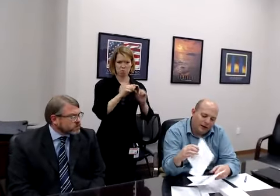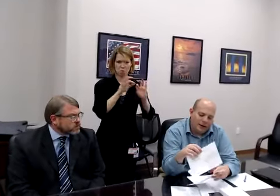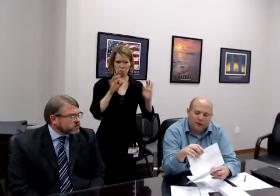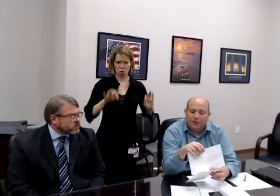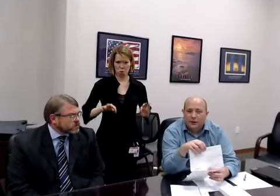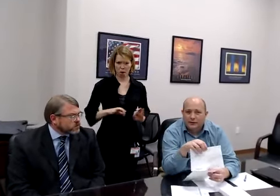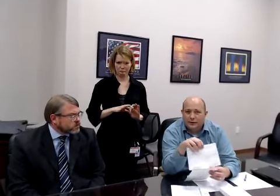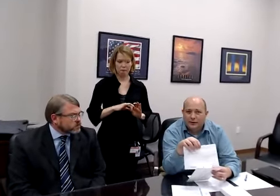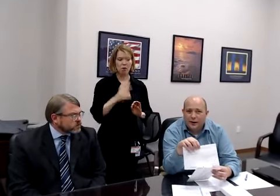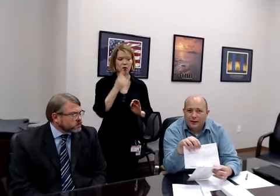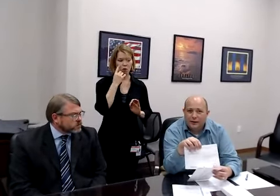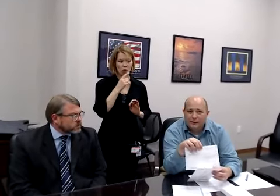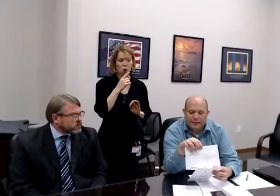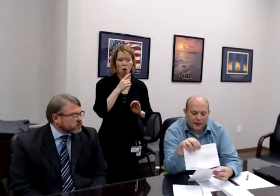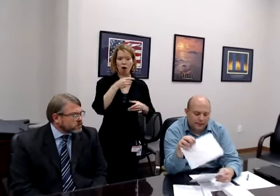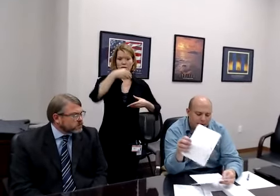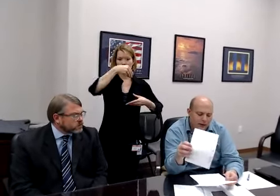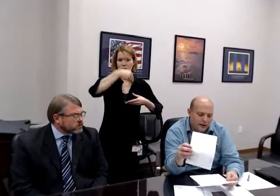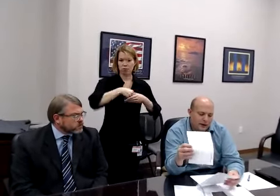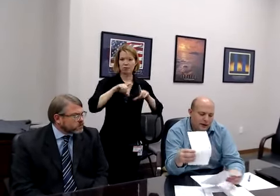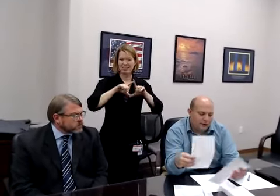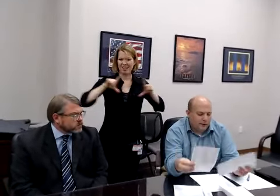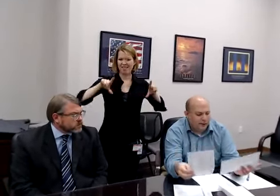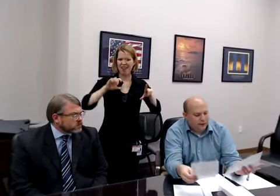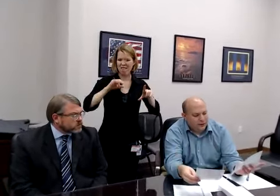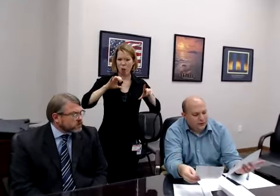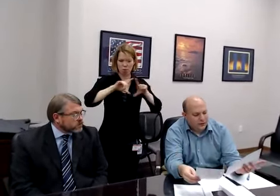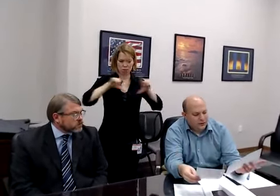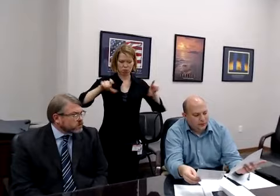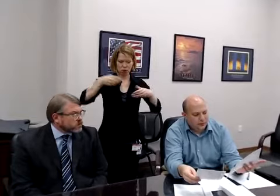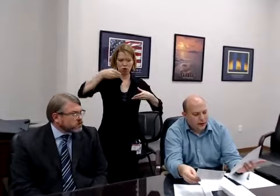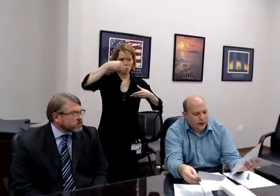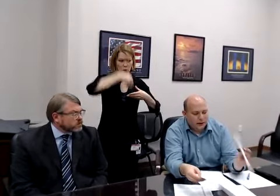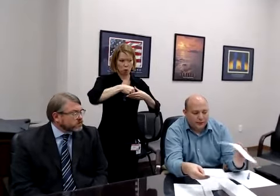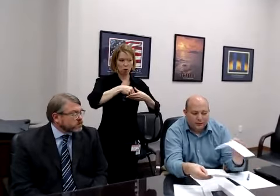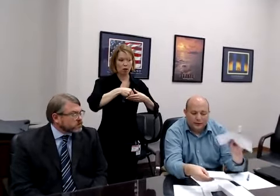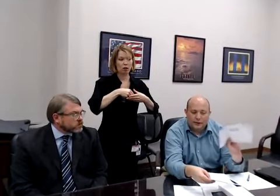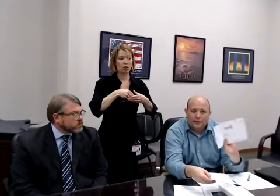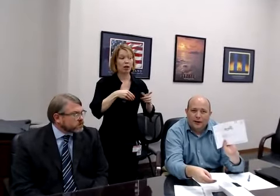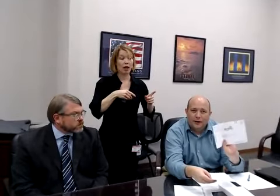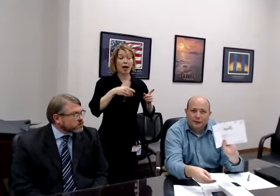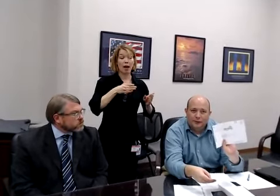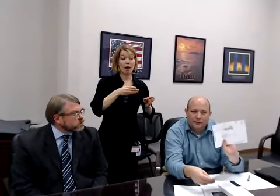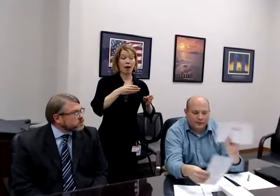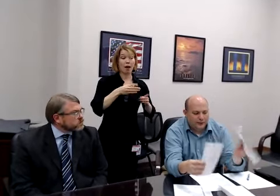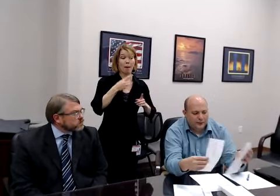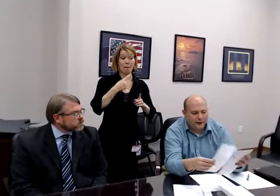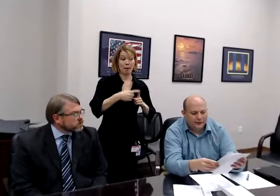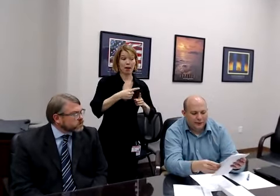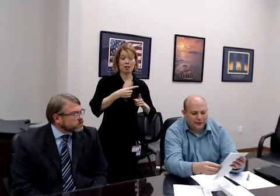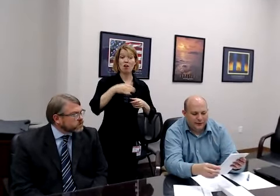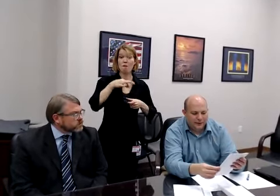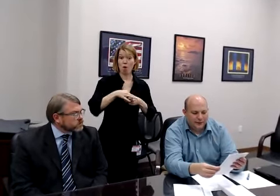And it has a hole punch where you sign down at the bottom. They are also gonna send you the return envelope. The return envelope is going